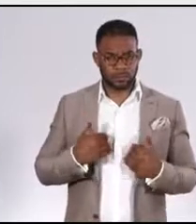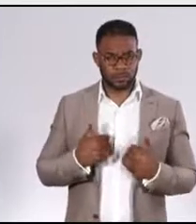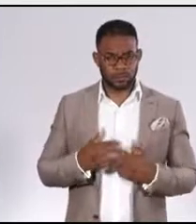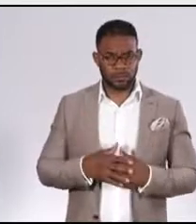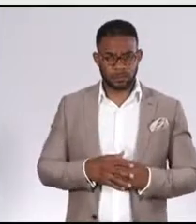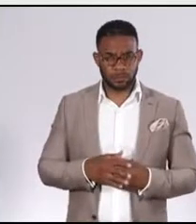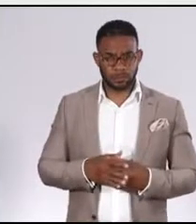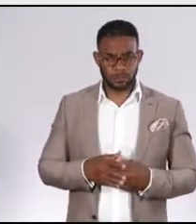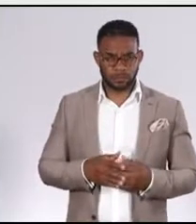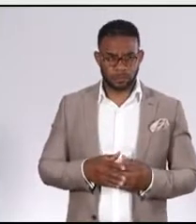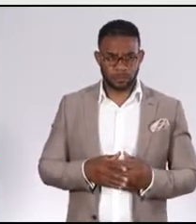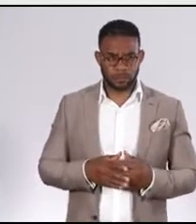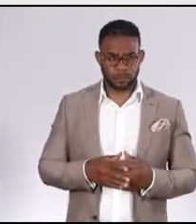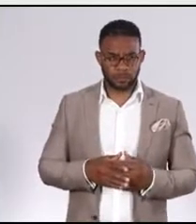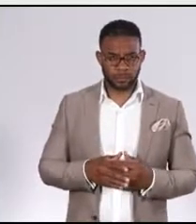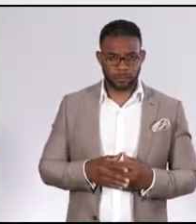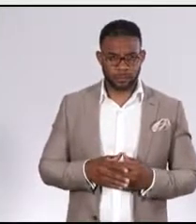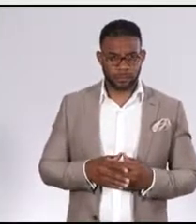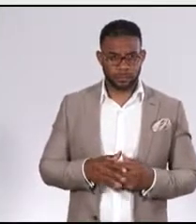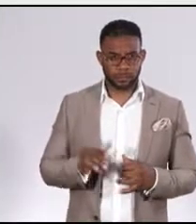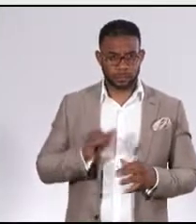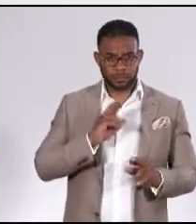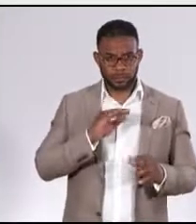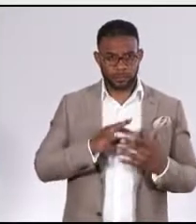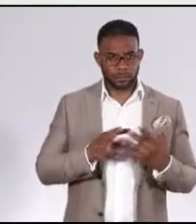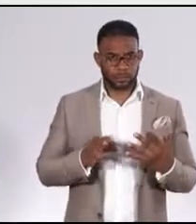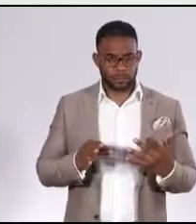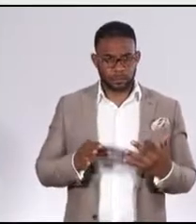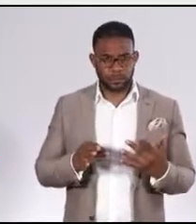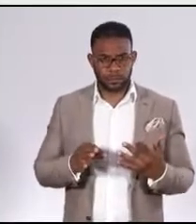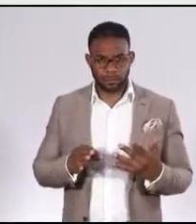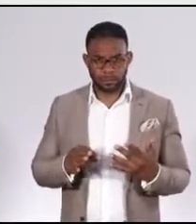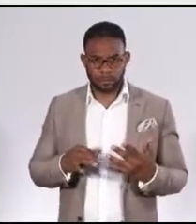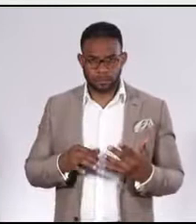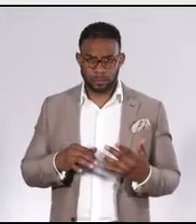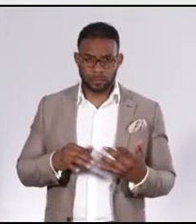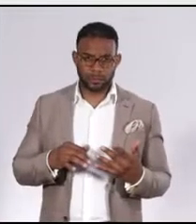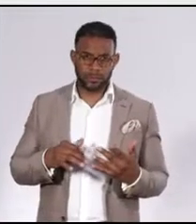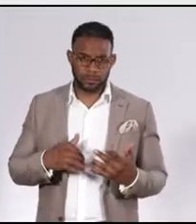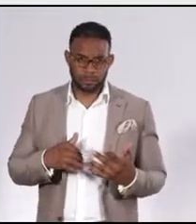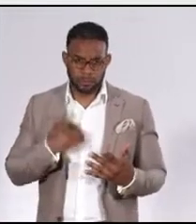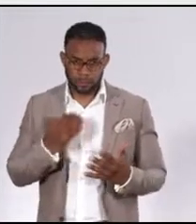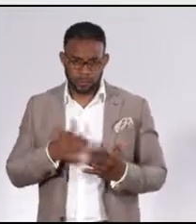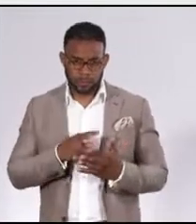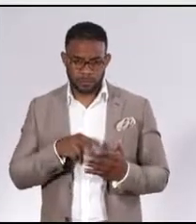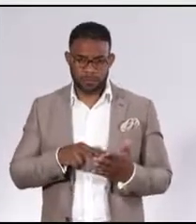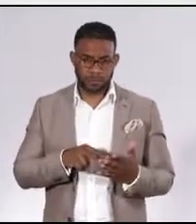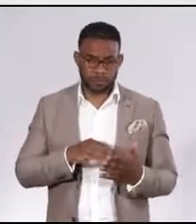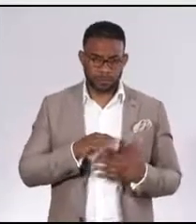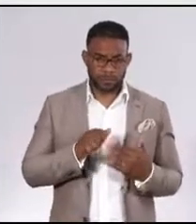um So the same response options, um i'm not ii won't read them uh all this second time,